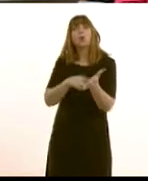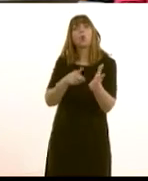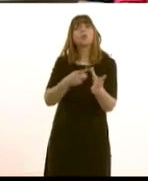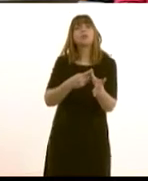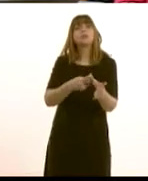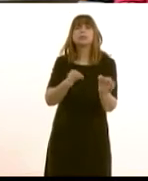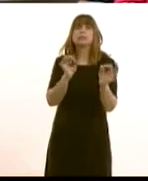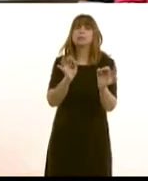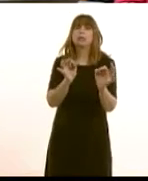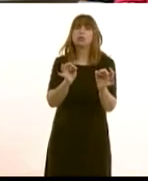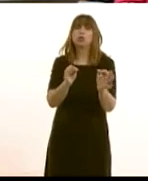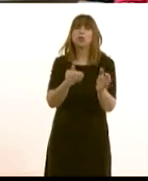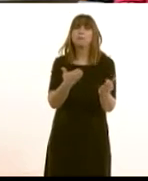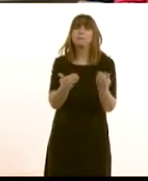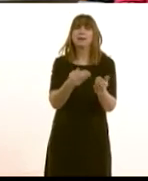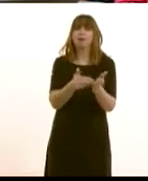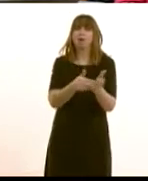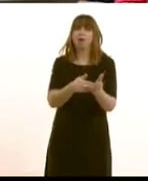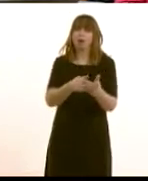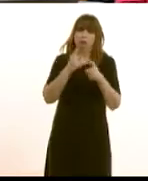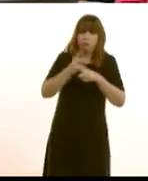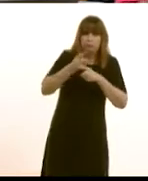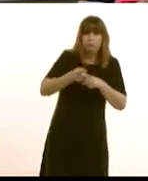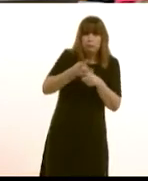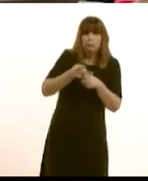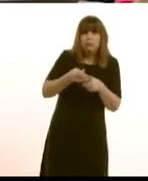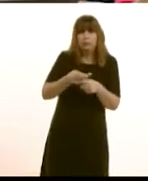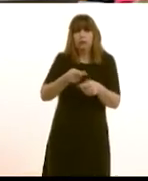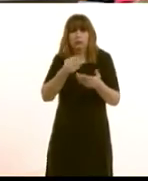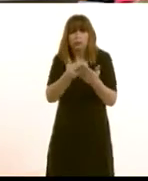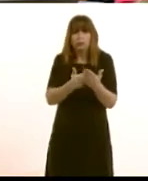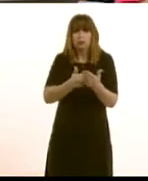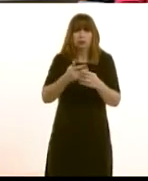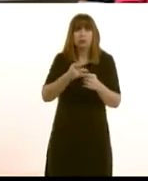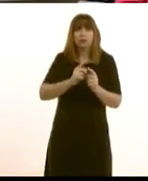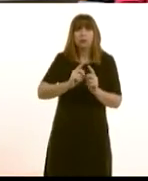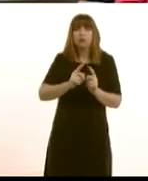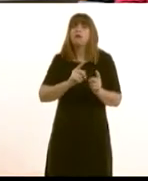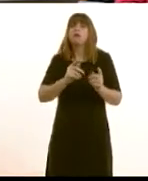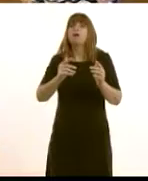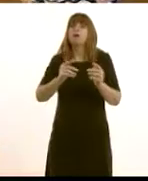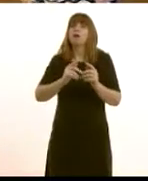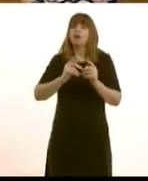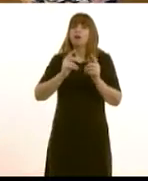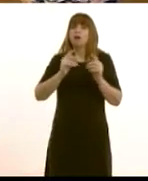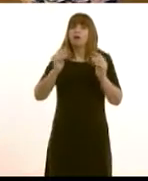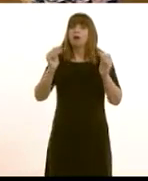that are the subject of special measures, and that will help to strengthen consistency across Wales. Kirsty Williams: But Schools Challenge Cymru